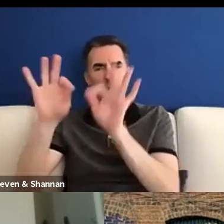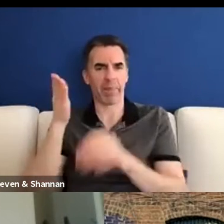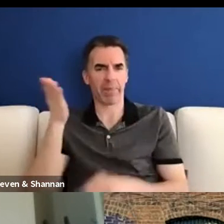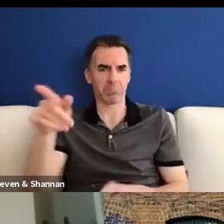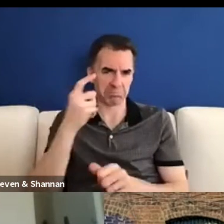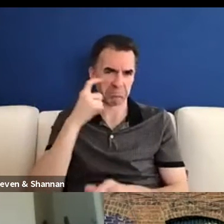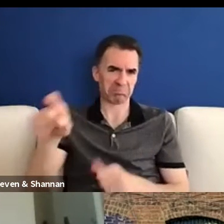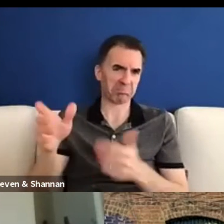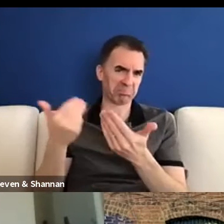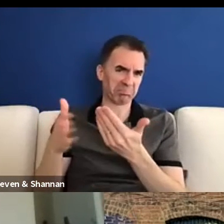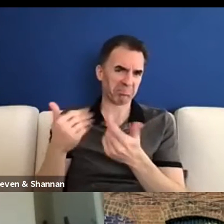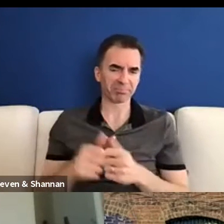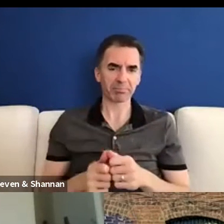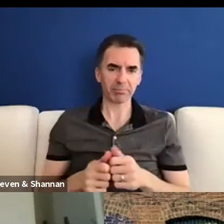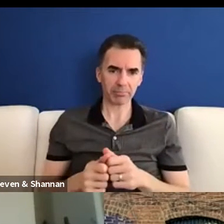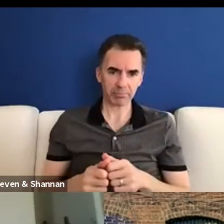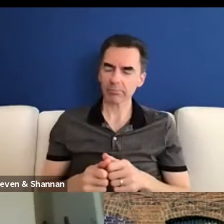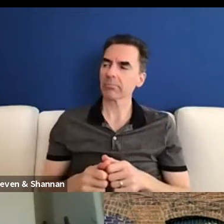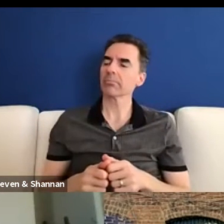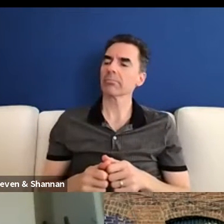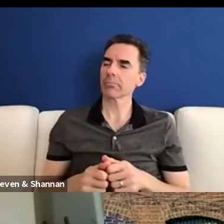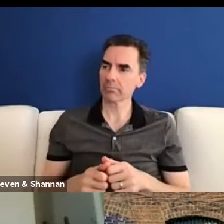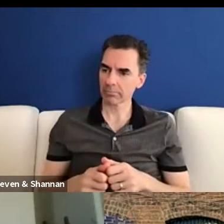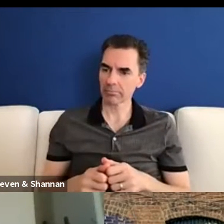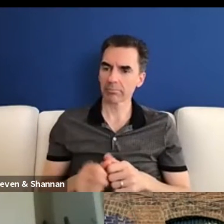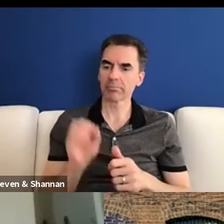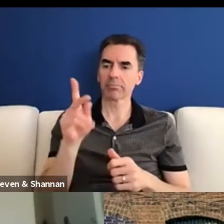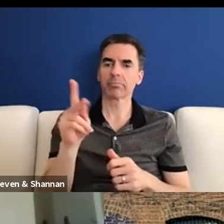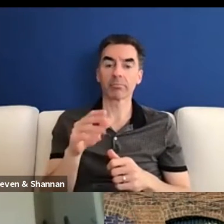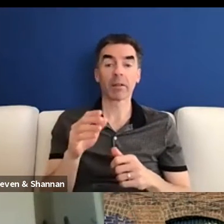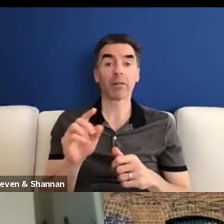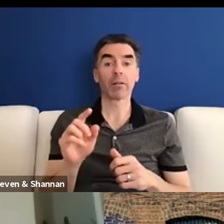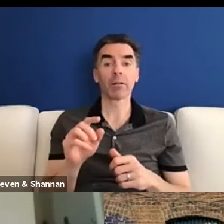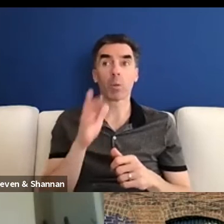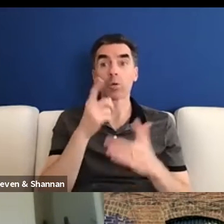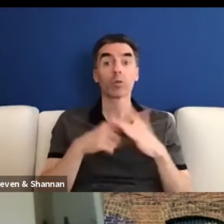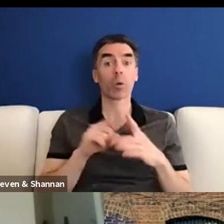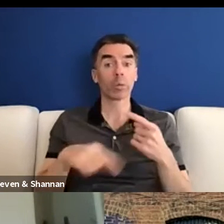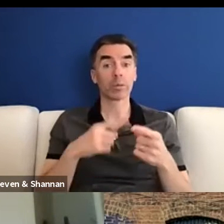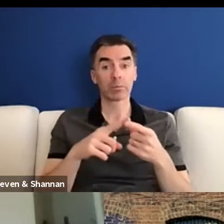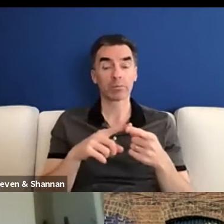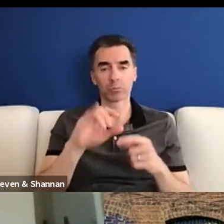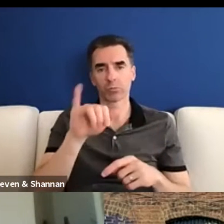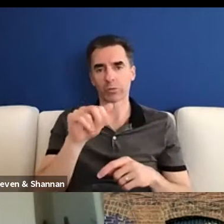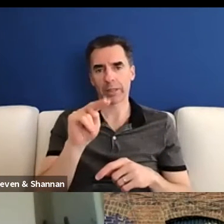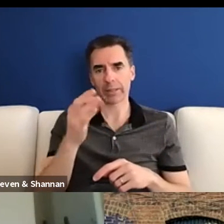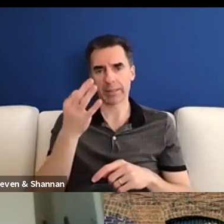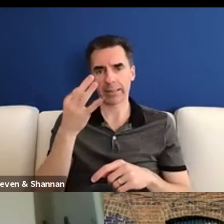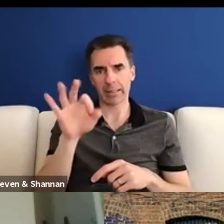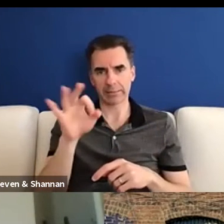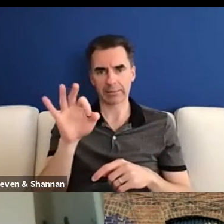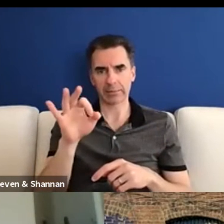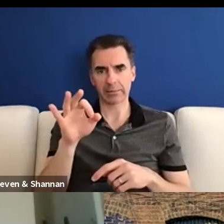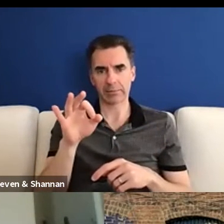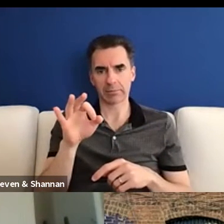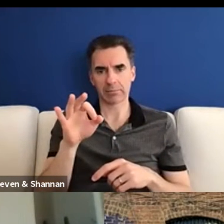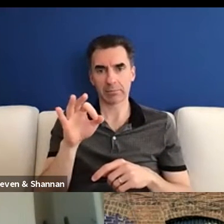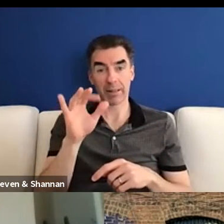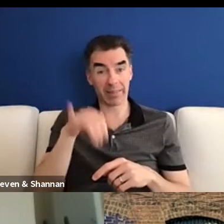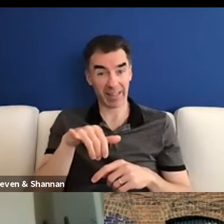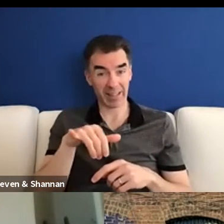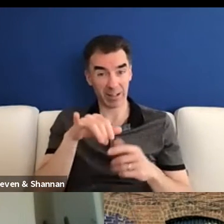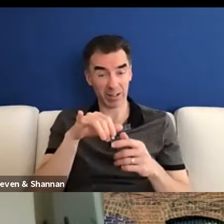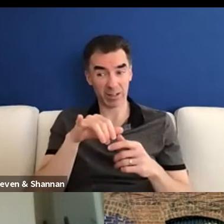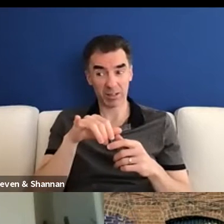Jodie Steeley: Yeah, and the first, the first one we're starting is January 19. It's we only expect it to take 10 to 12 hours, even